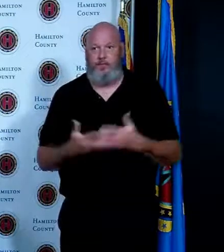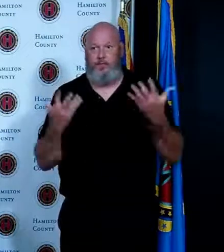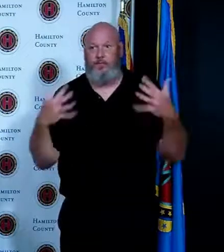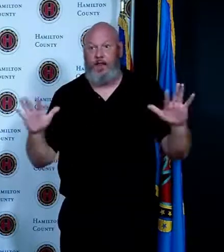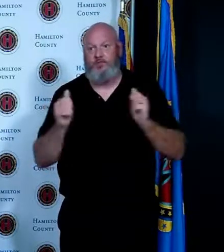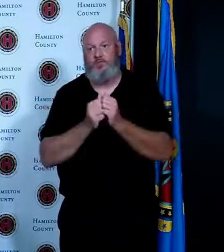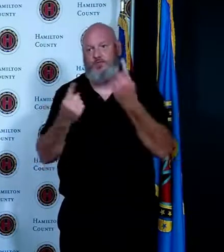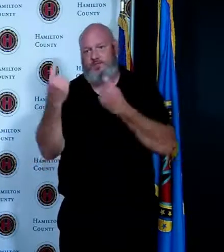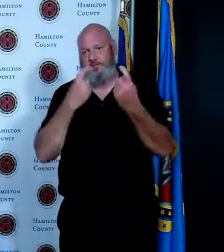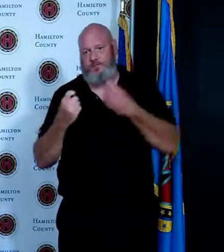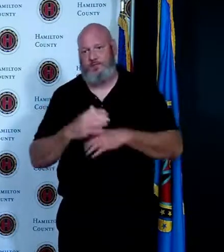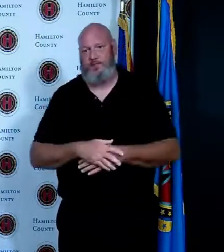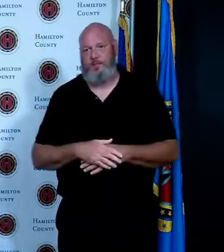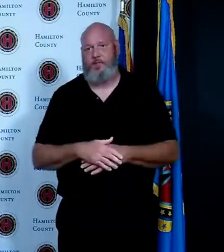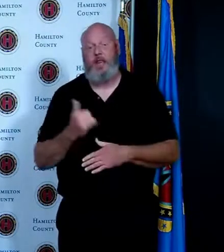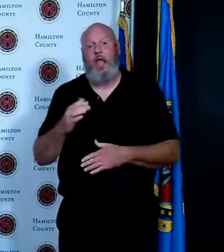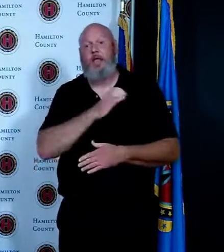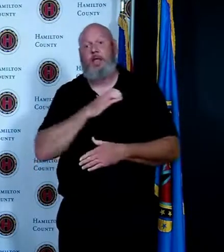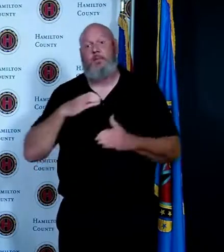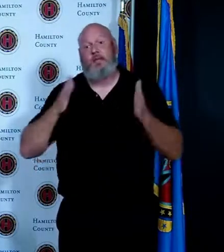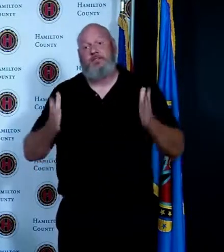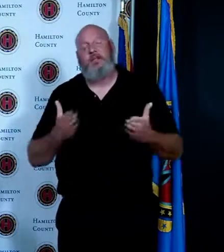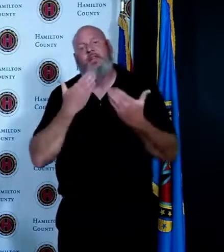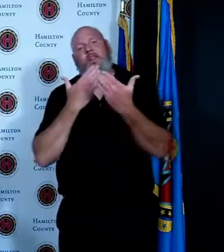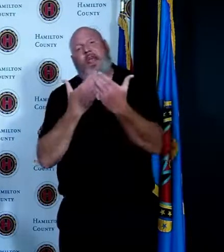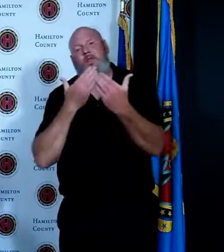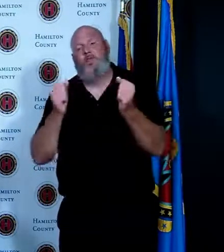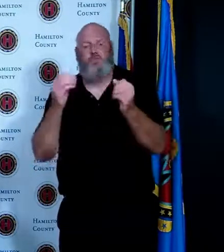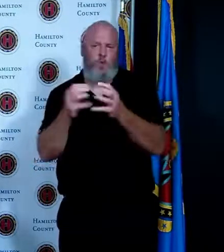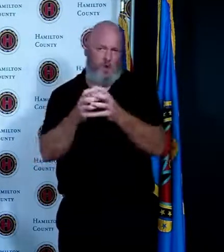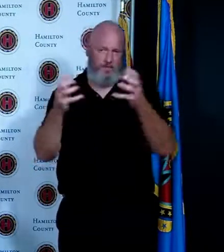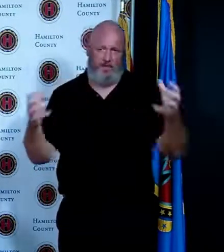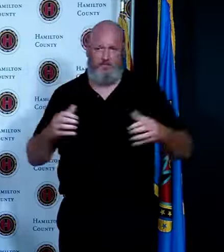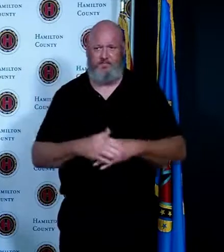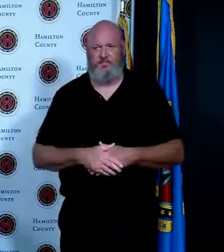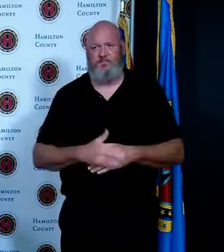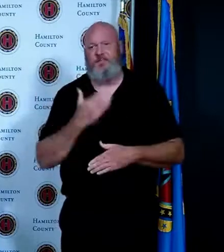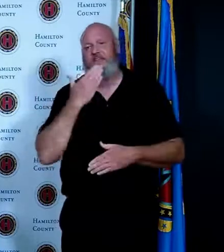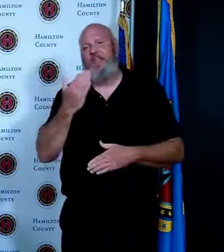everyone for jumping on thanks as always to Interim Health Commissioner Greg